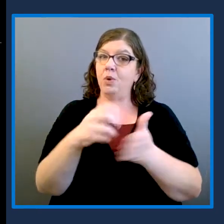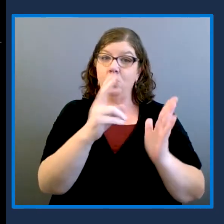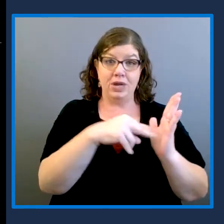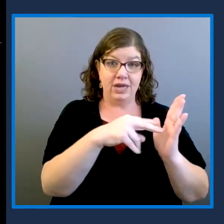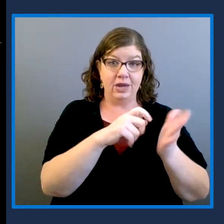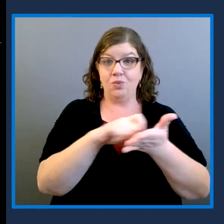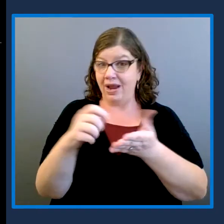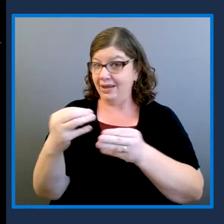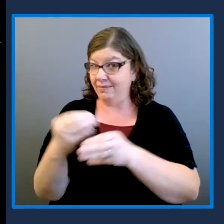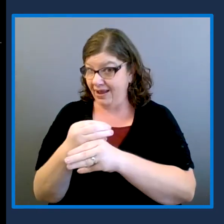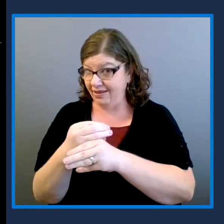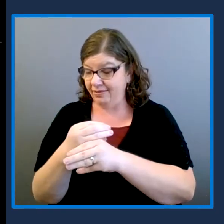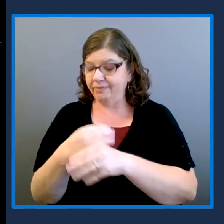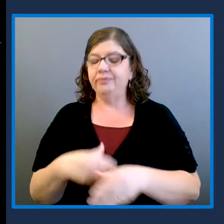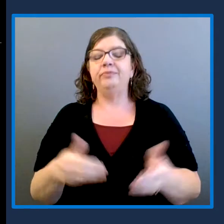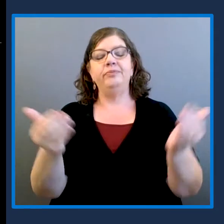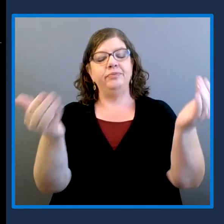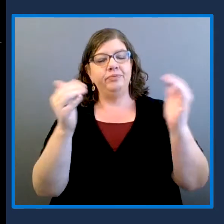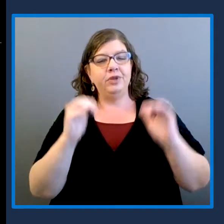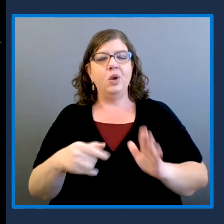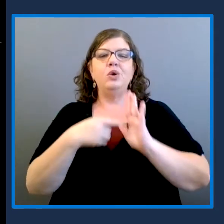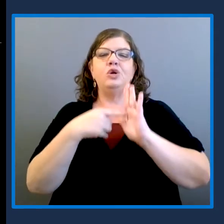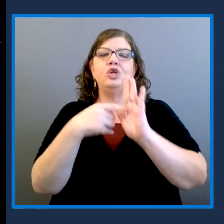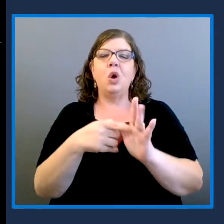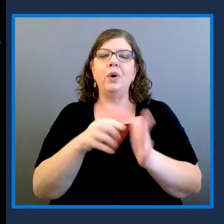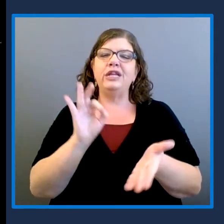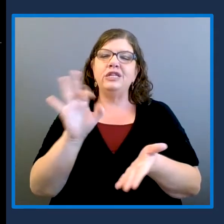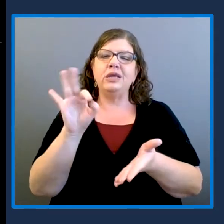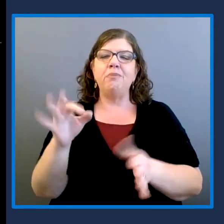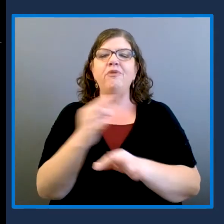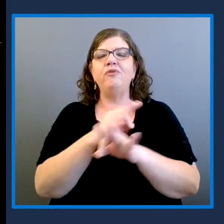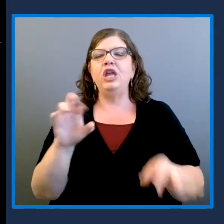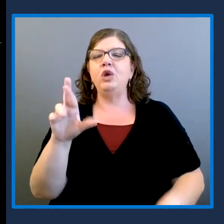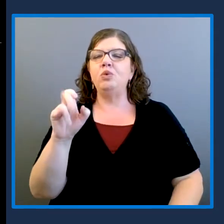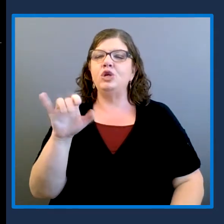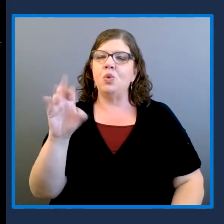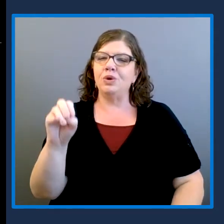to help with reading writing and math and then we will be sharing some free resources to learn more